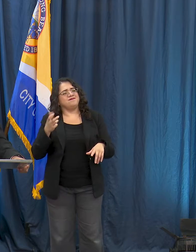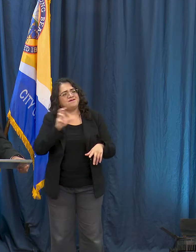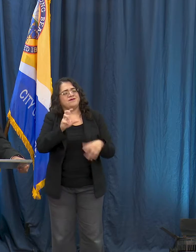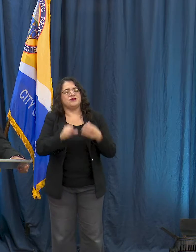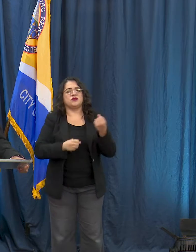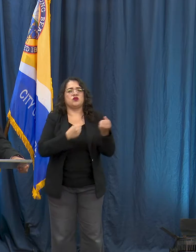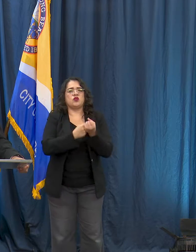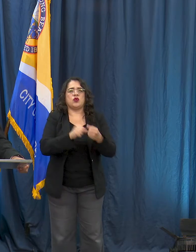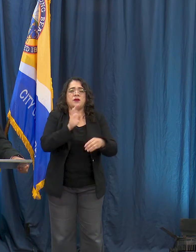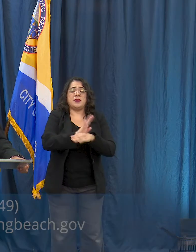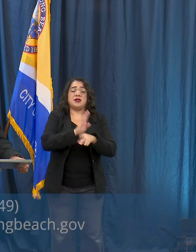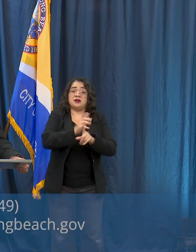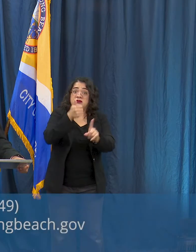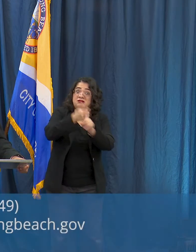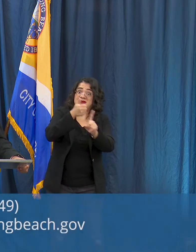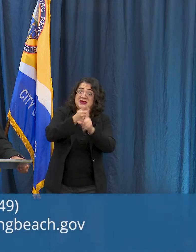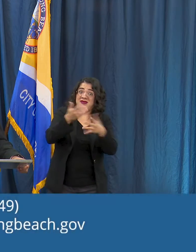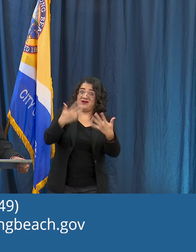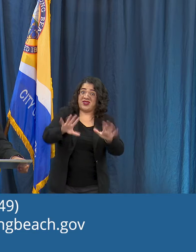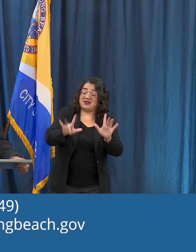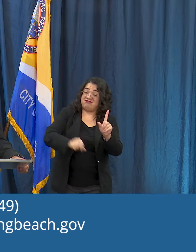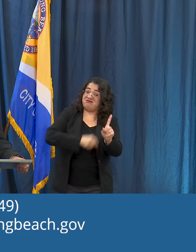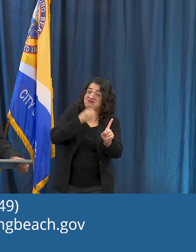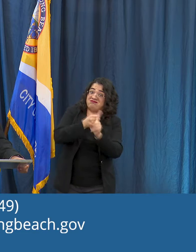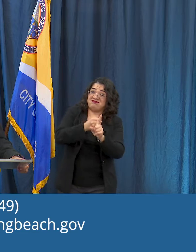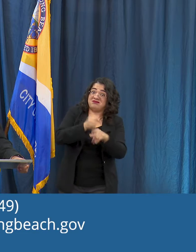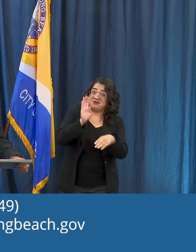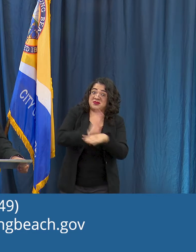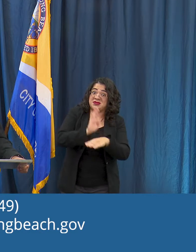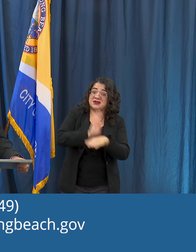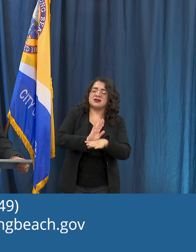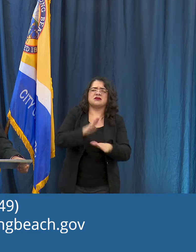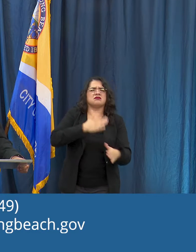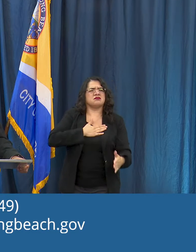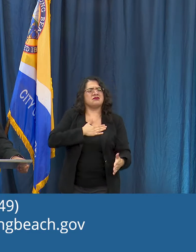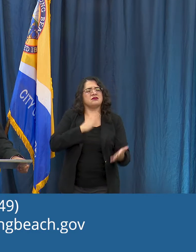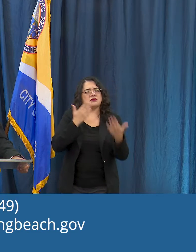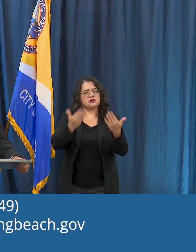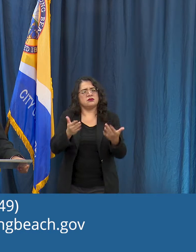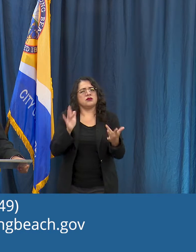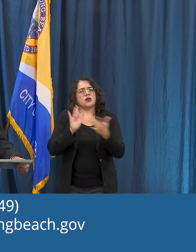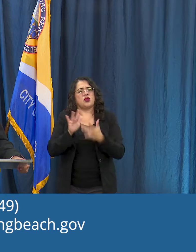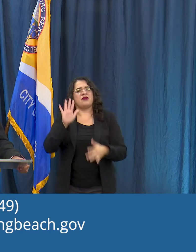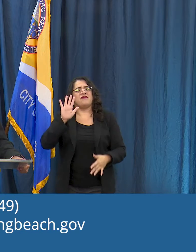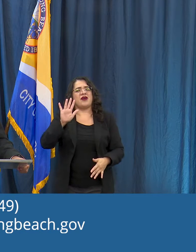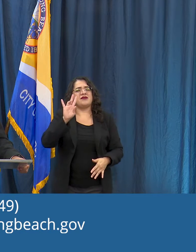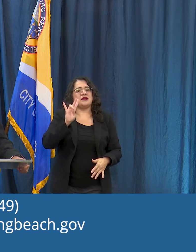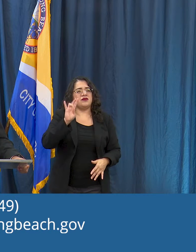affected business, you can contact us at 570-4BIZ